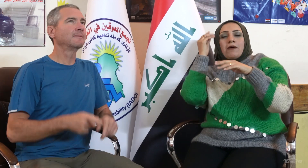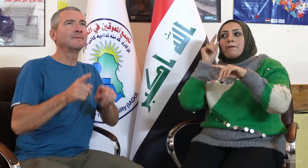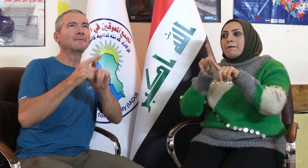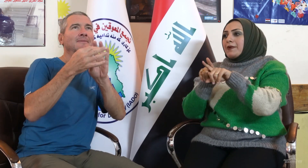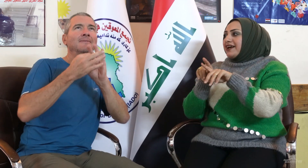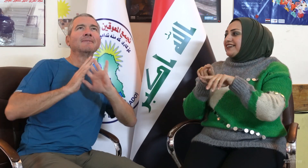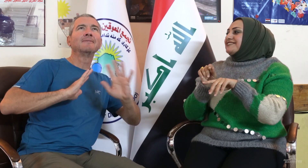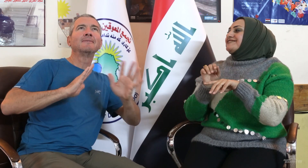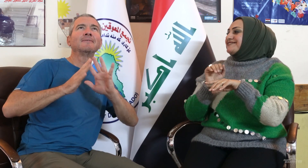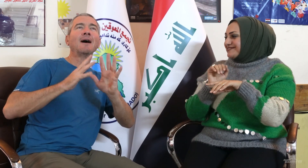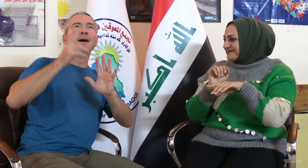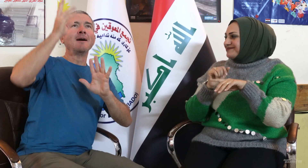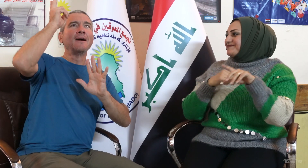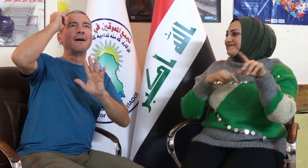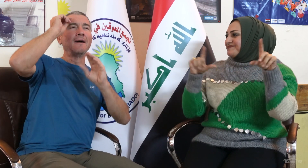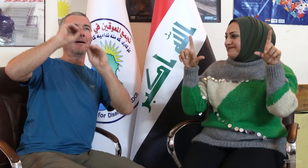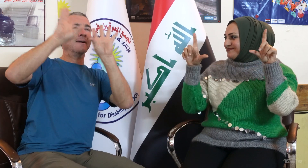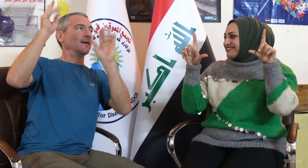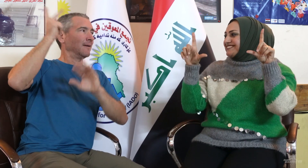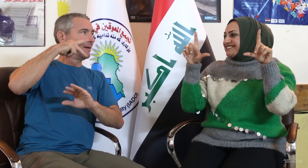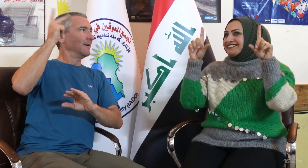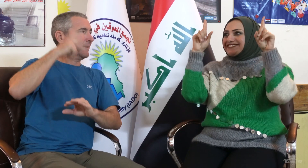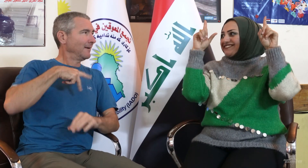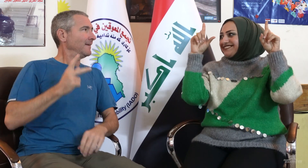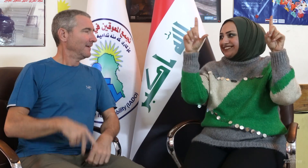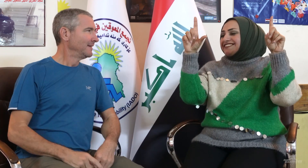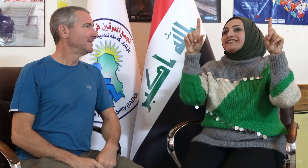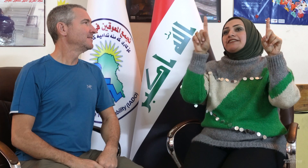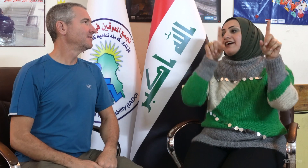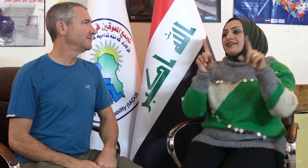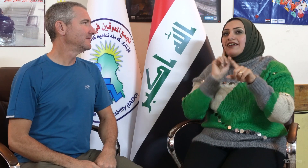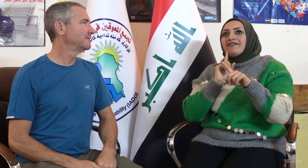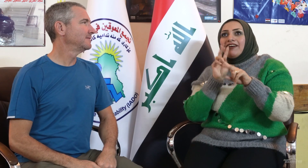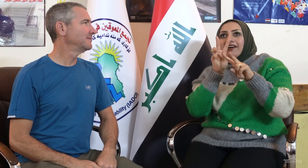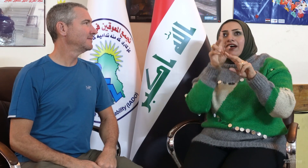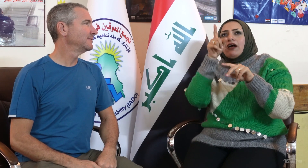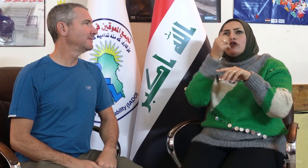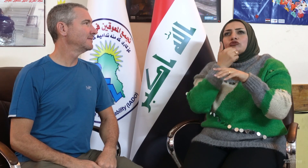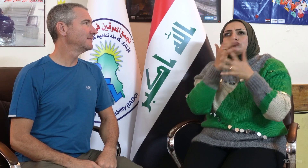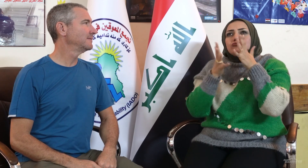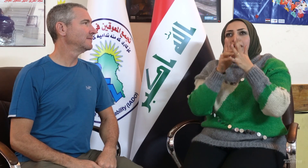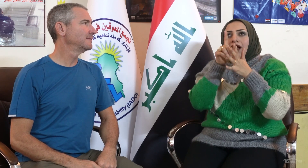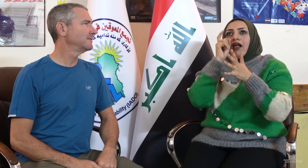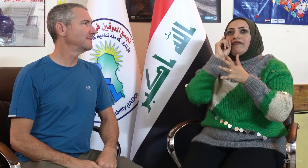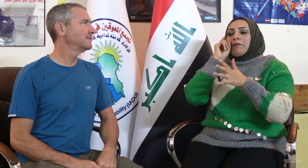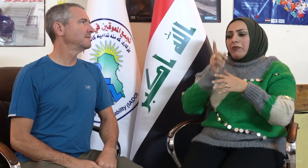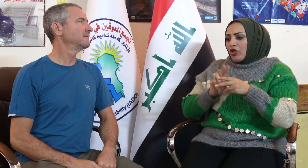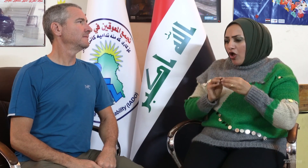So you expressed your vision and got approval. Yes, we had that understanding from a Deaf person.